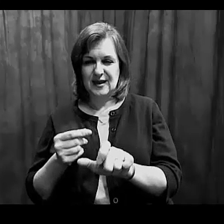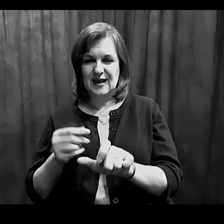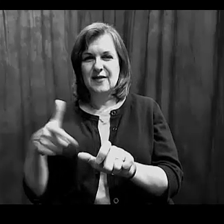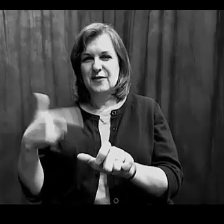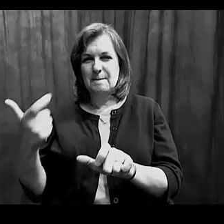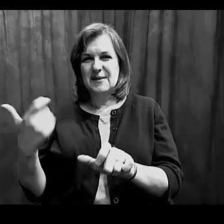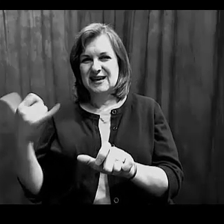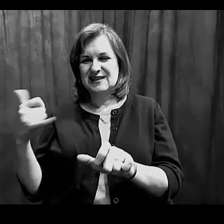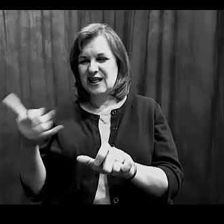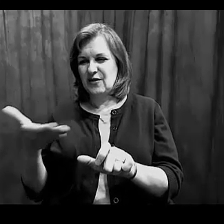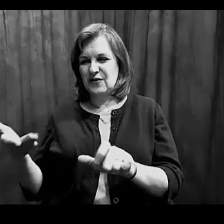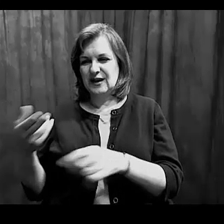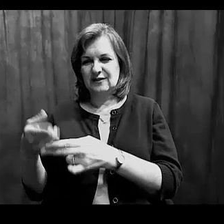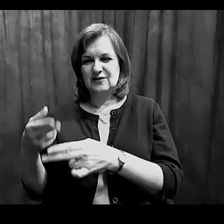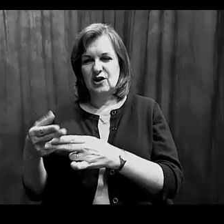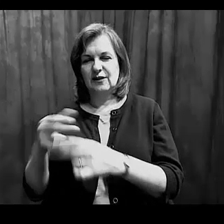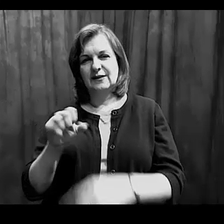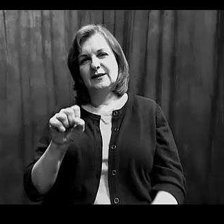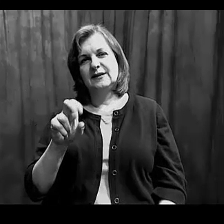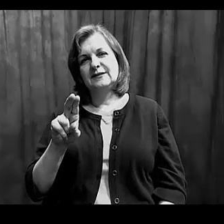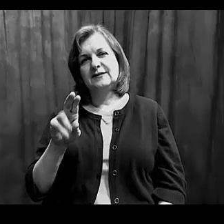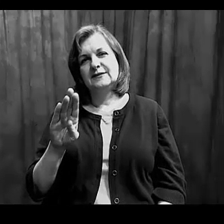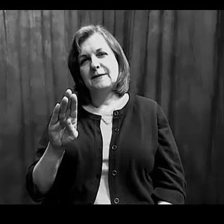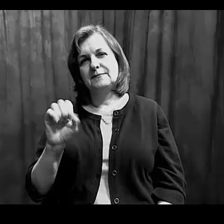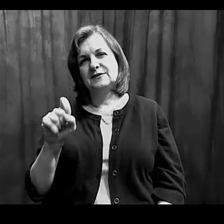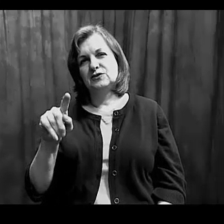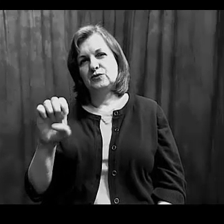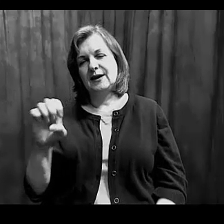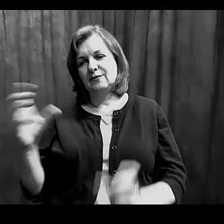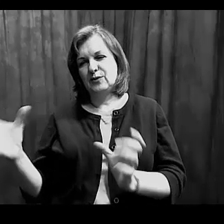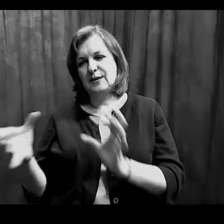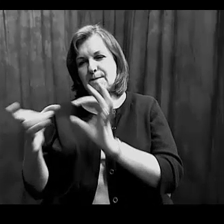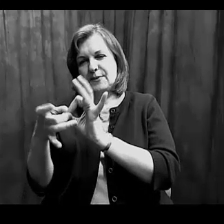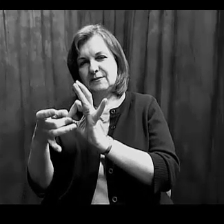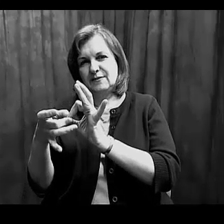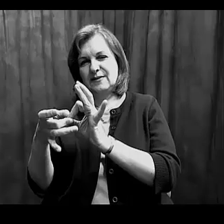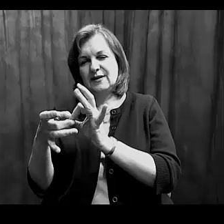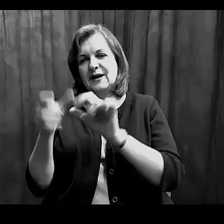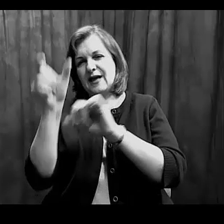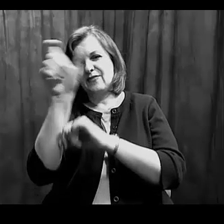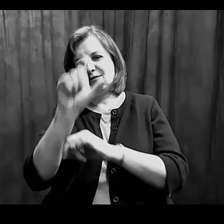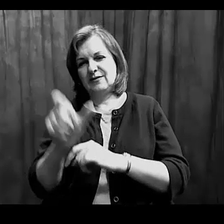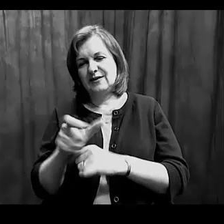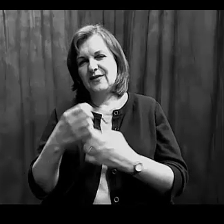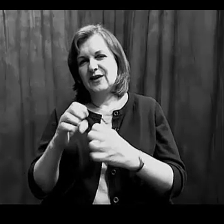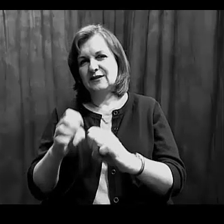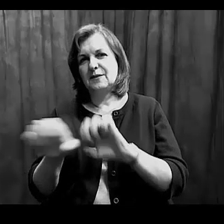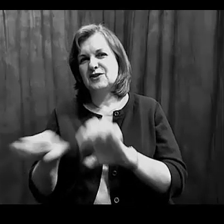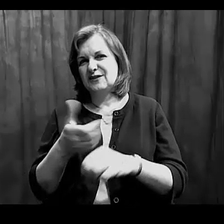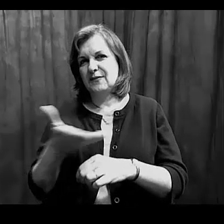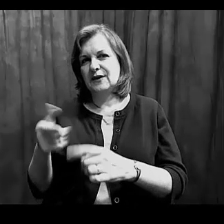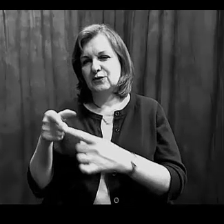and its job is to do something to this big yellow thing - well this big yellow thing we will just refer to as a substrate